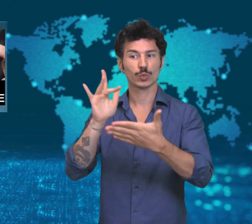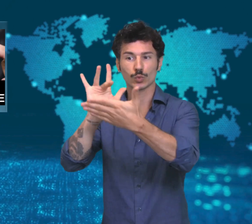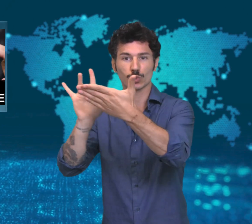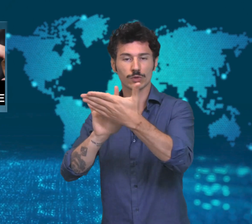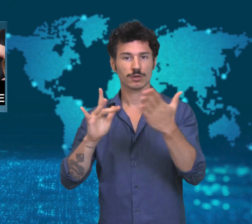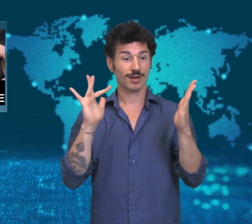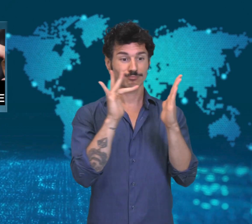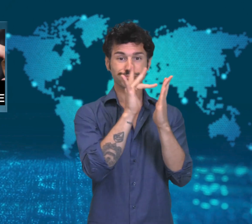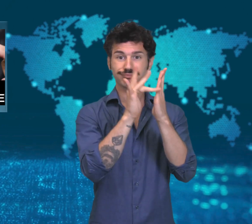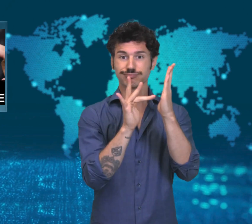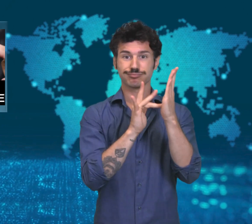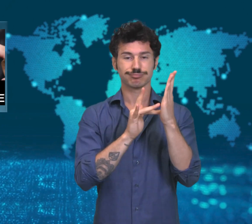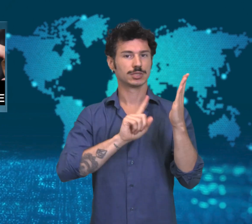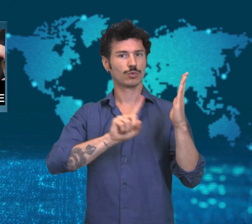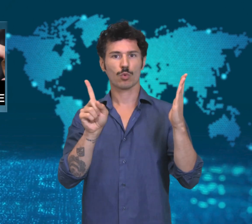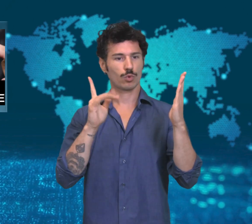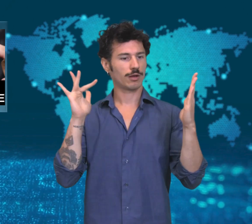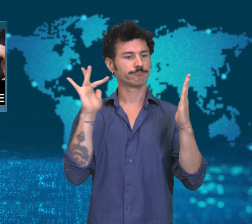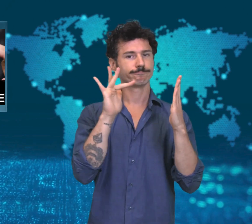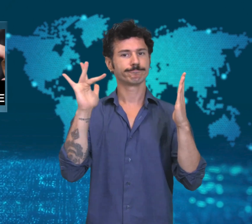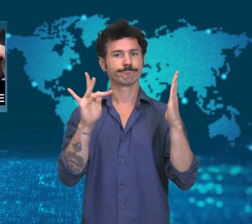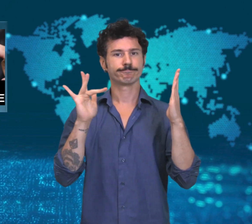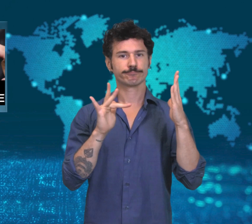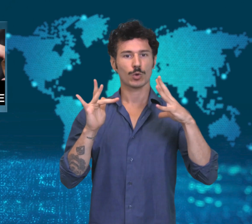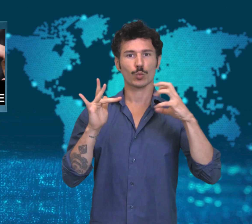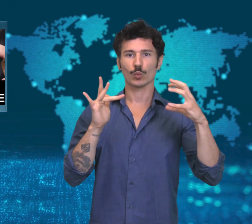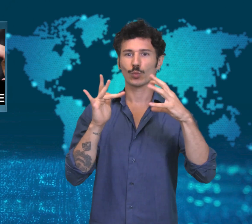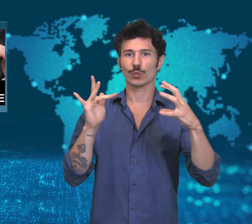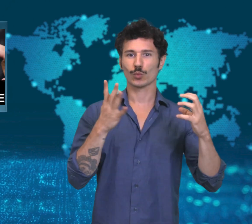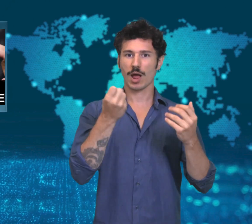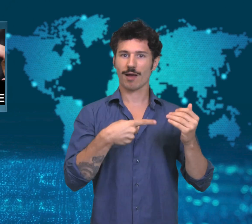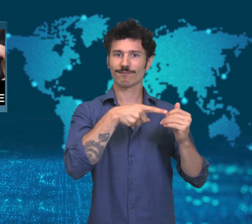a button without actually touching it.